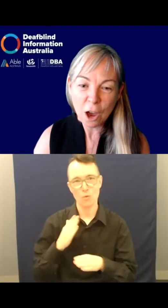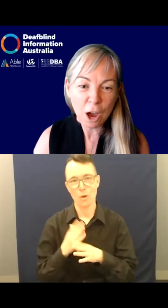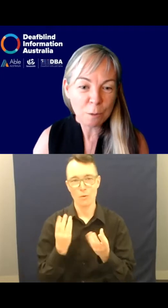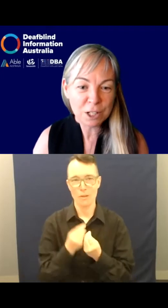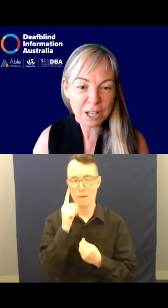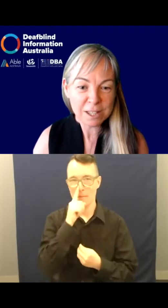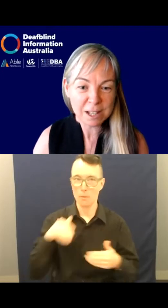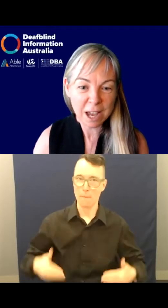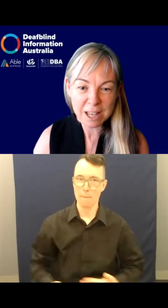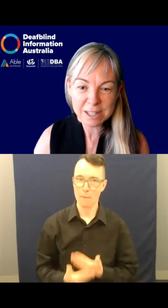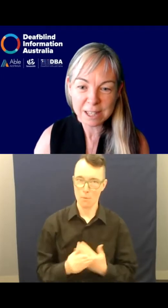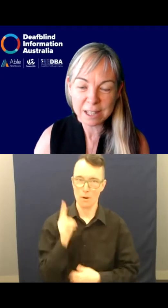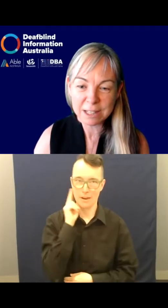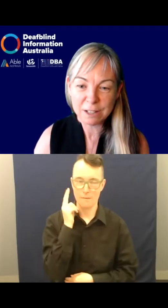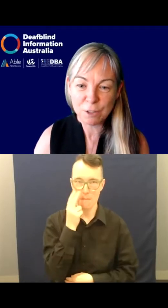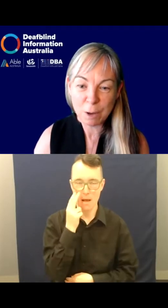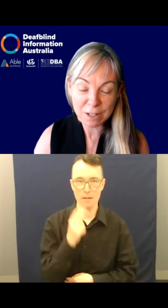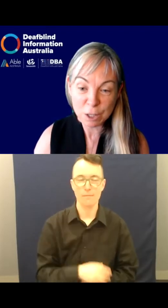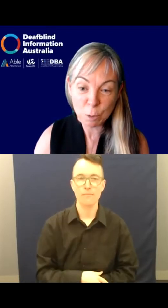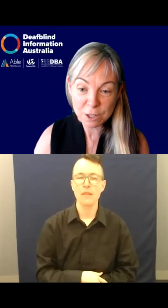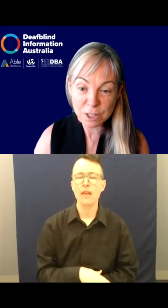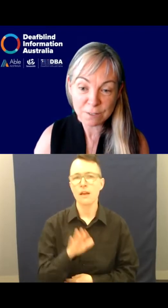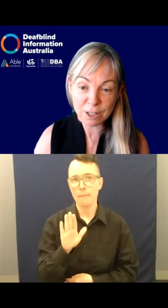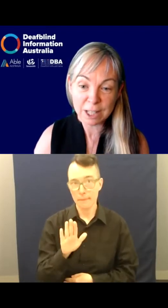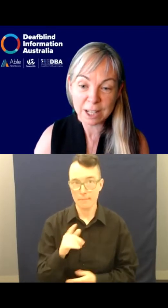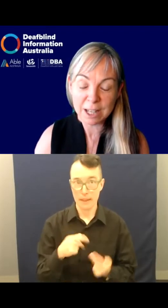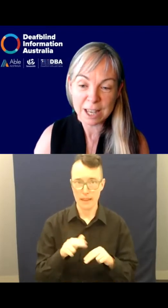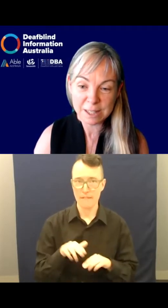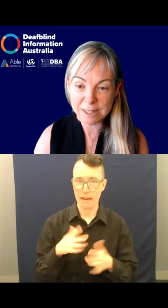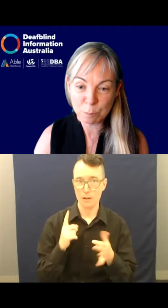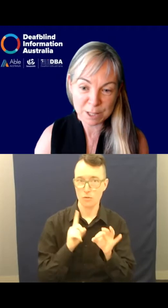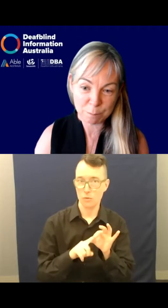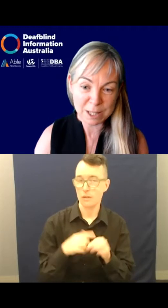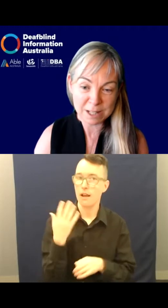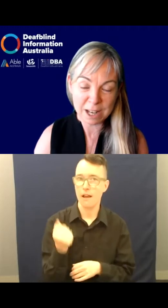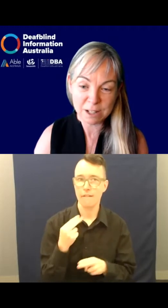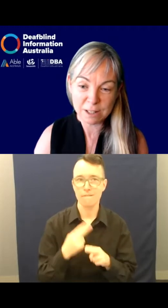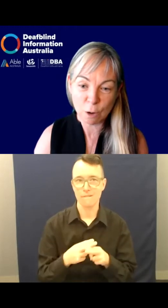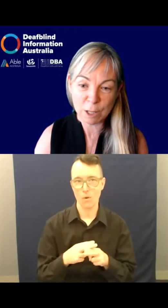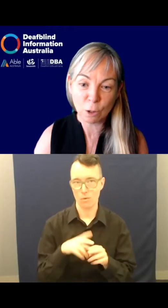I would just ask that if you have any questions for Claire as the presentation is going along,